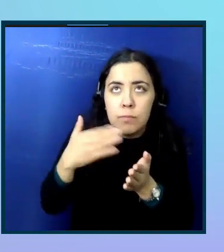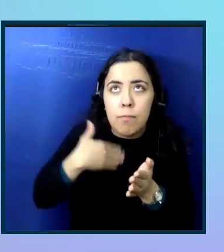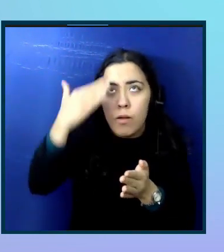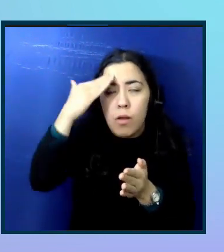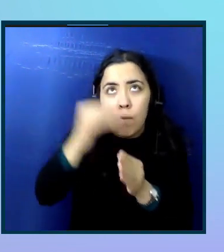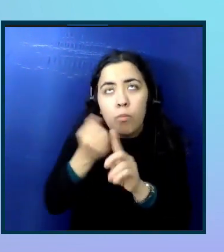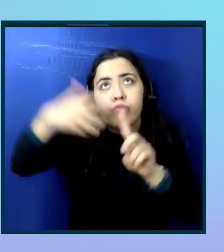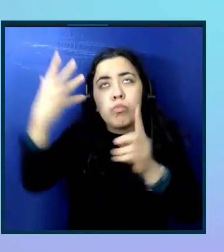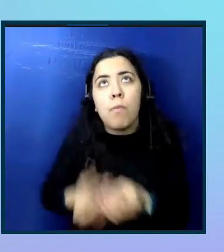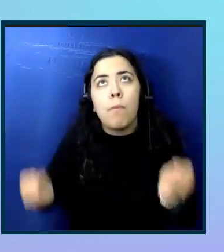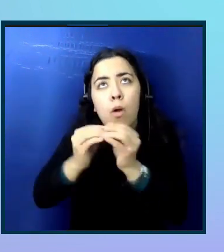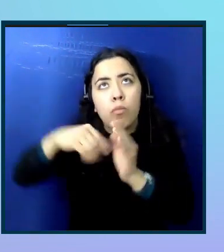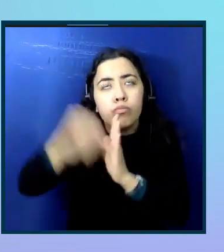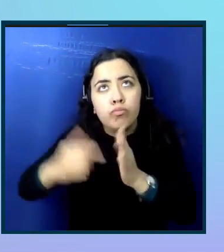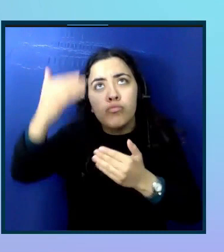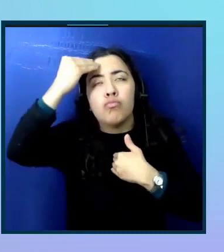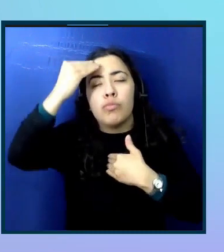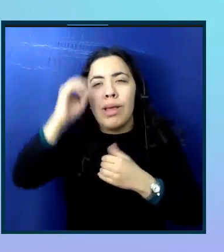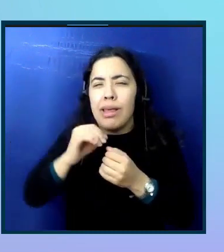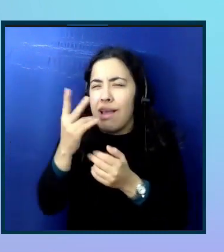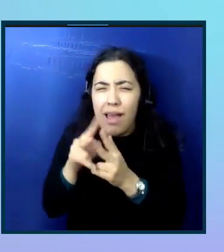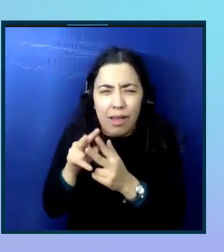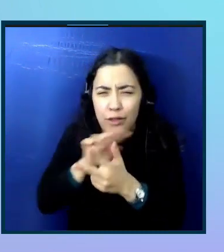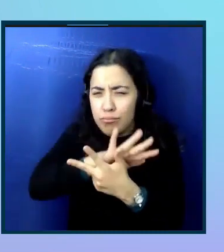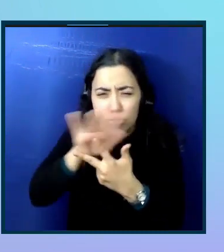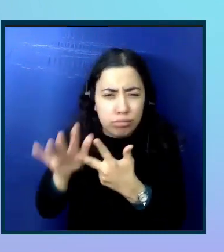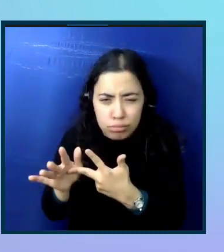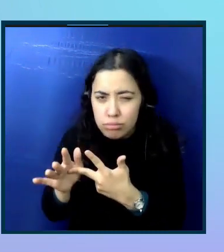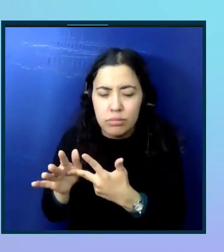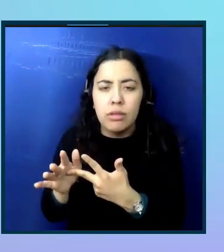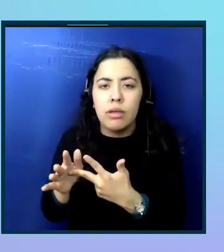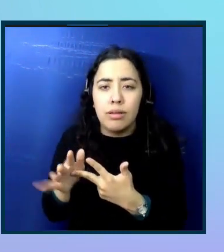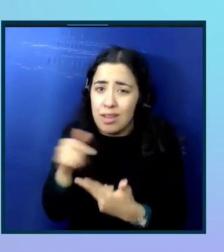to expand my knowledge in maybe one of those three areas, so I can, to yourself, so I can meld the best of together?